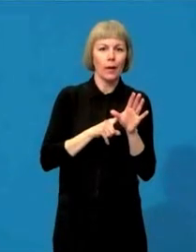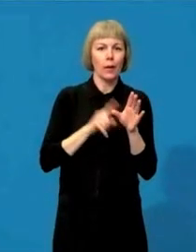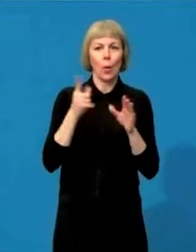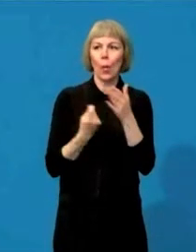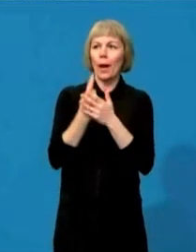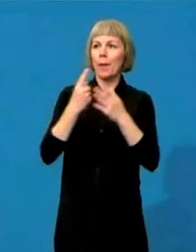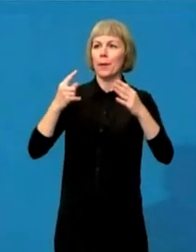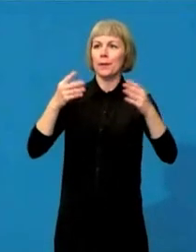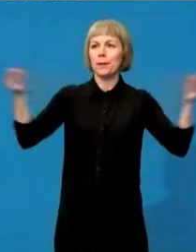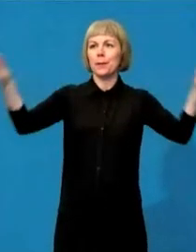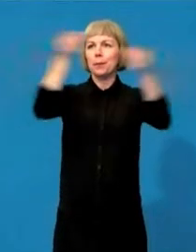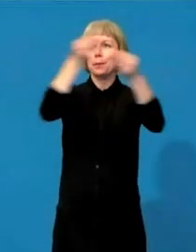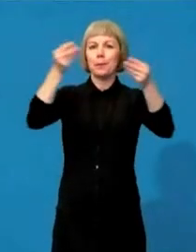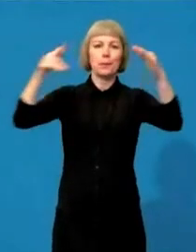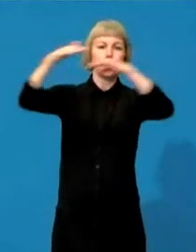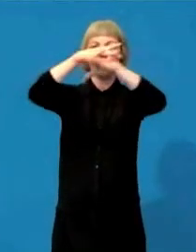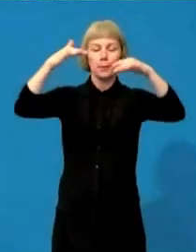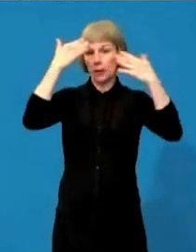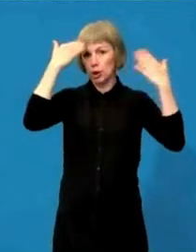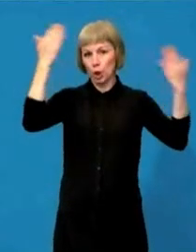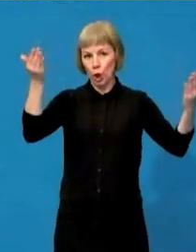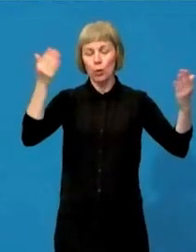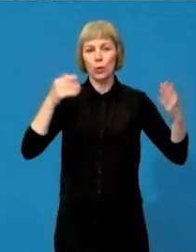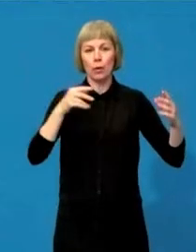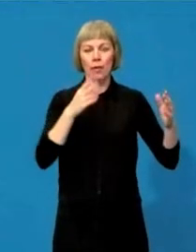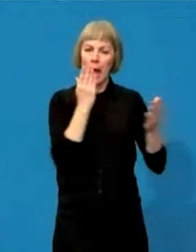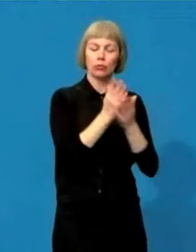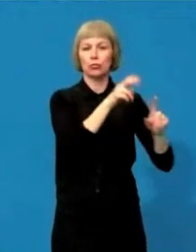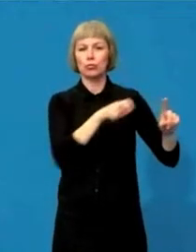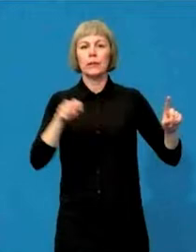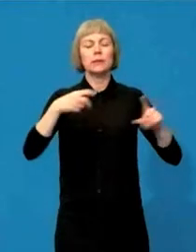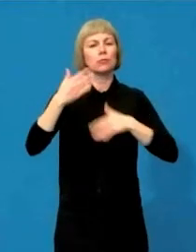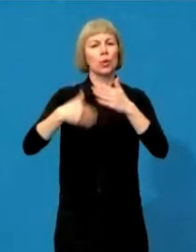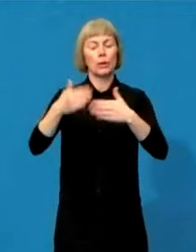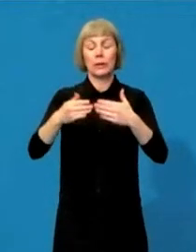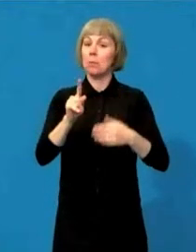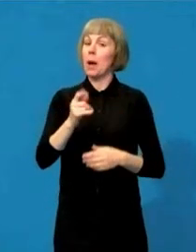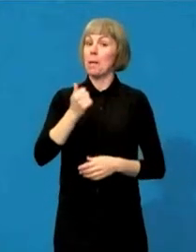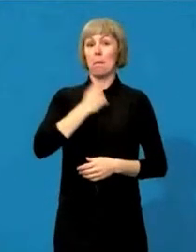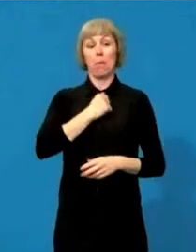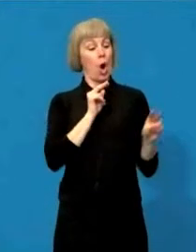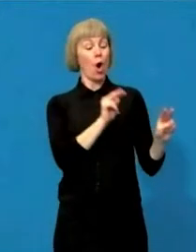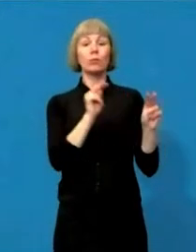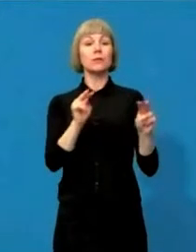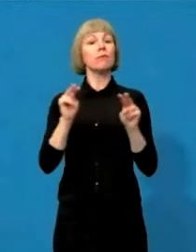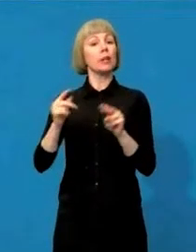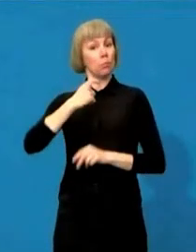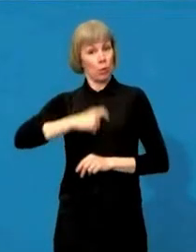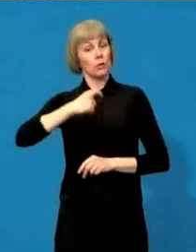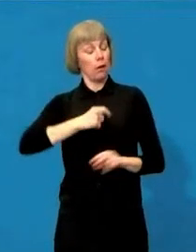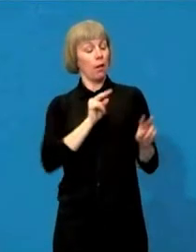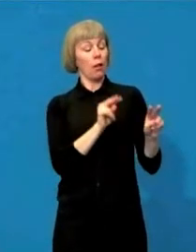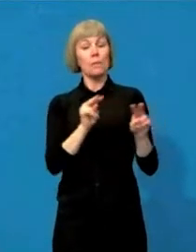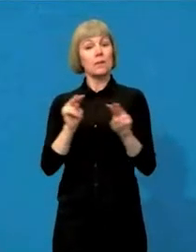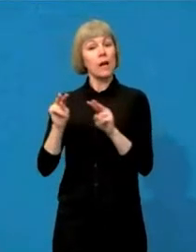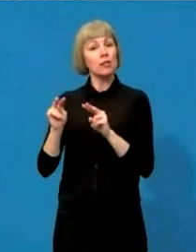one to the other. But from my personal point of view - and I had sort of the handle on -